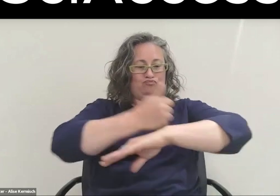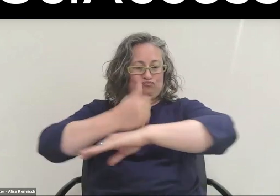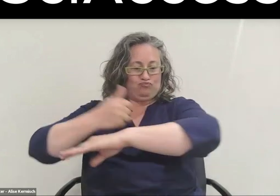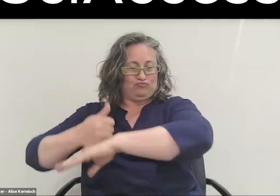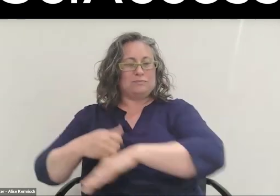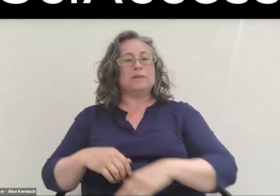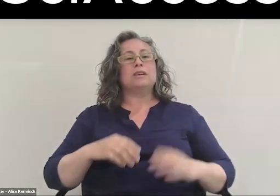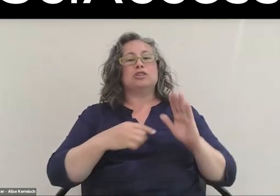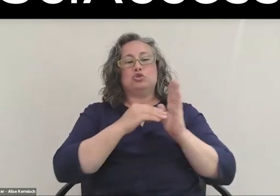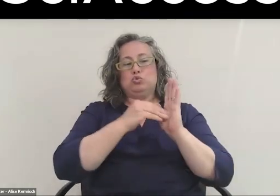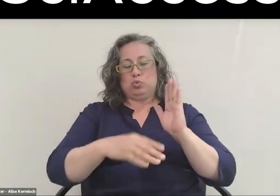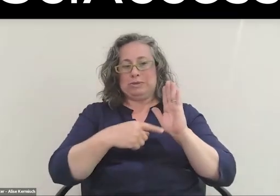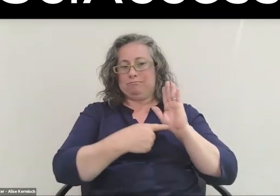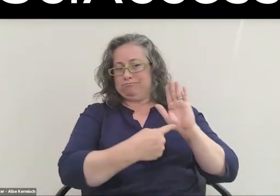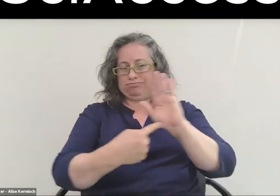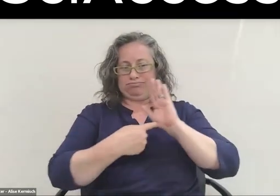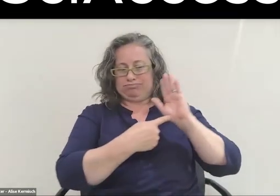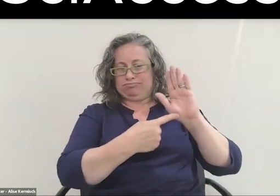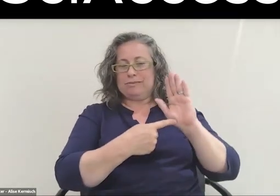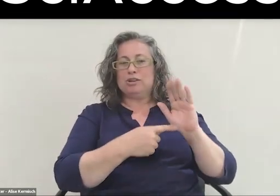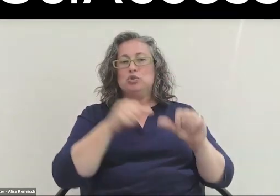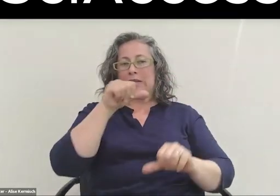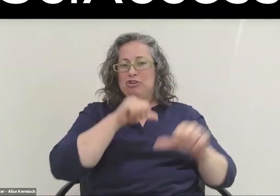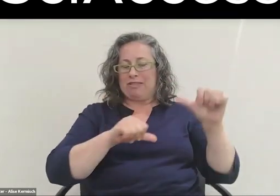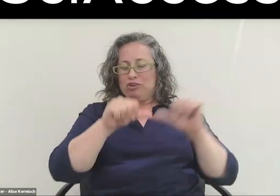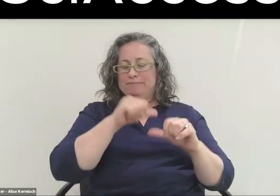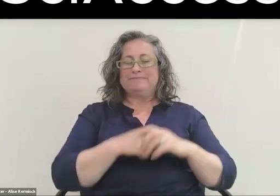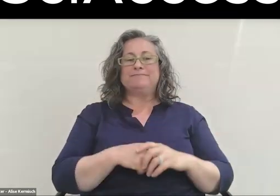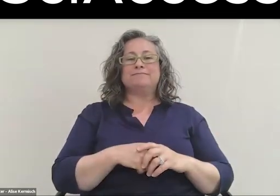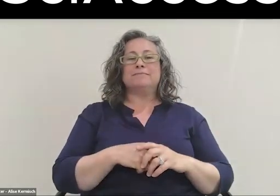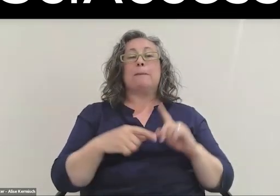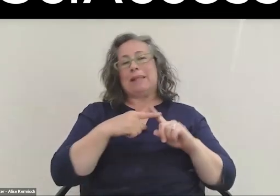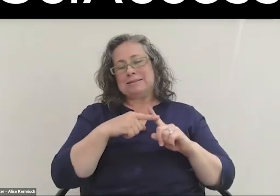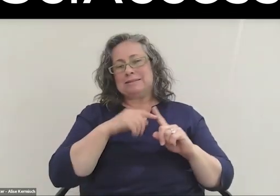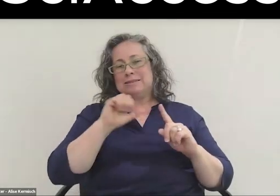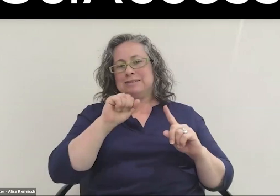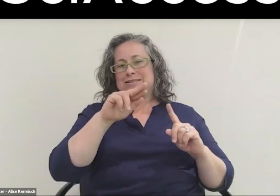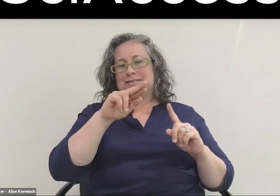show off their projects to each other and the Stanford community.